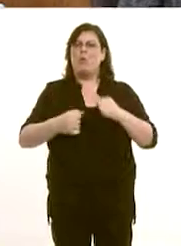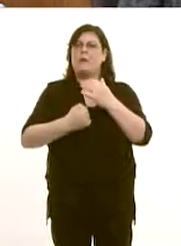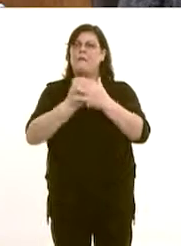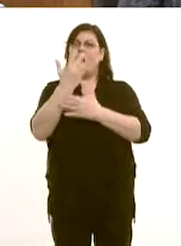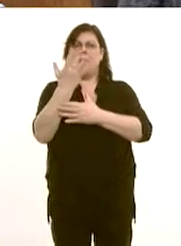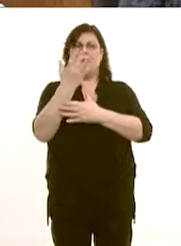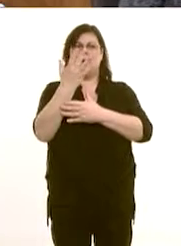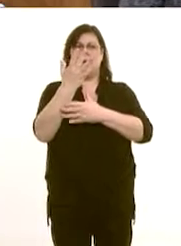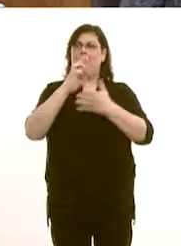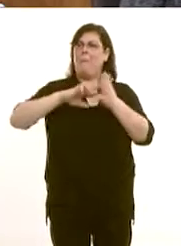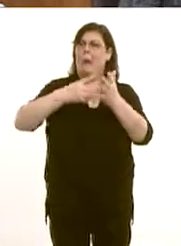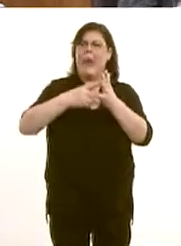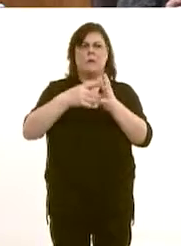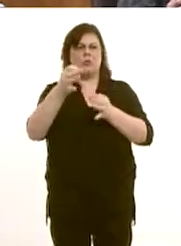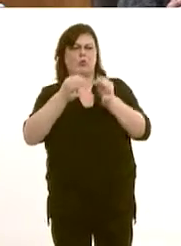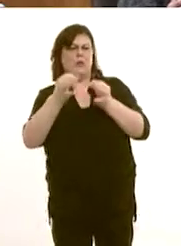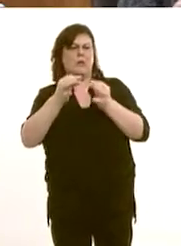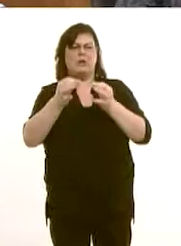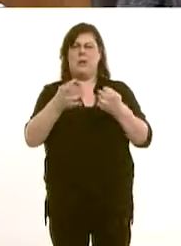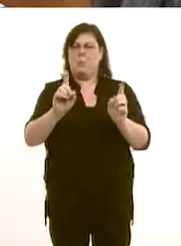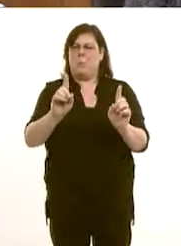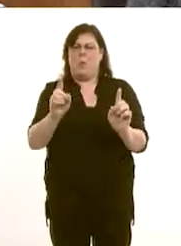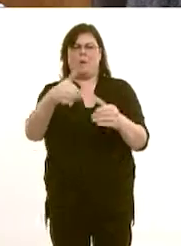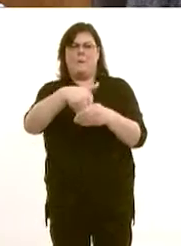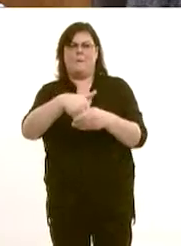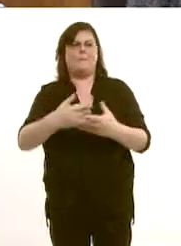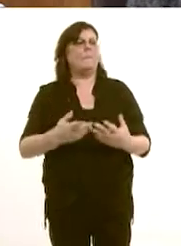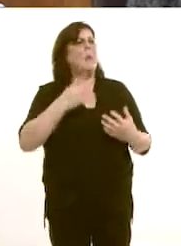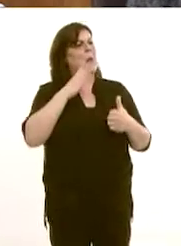OAQ(4)2729(FM)[W] Carwyn Jones: The primary objective of the